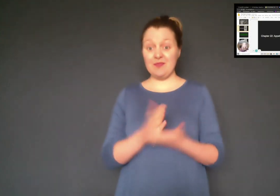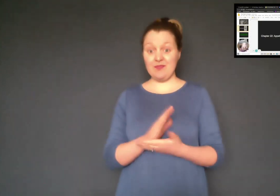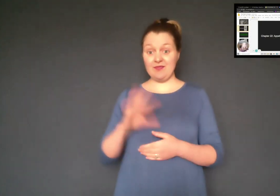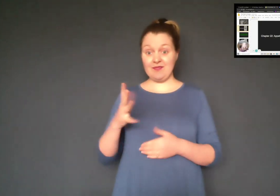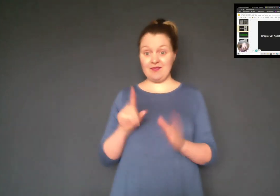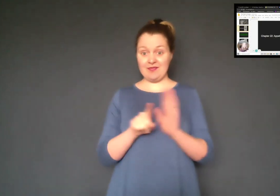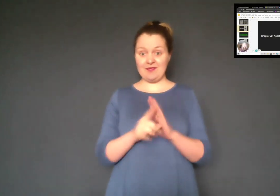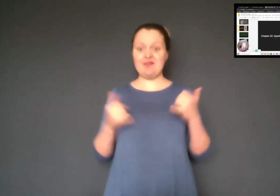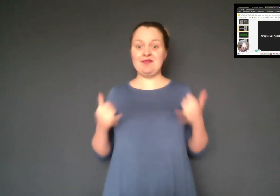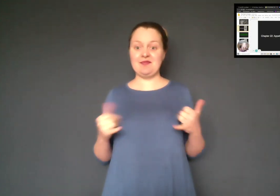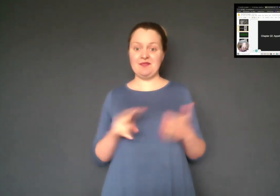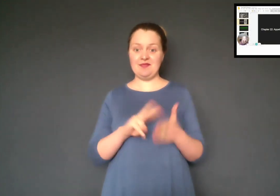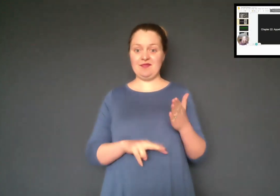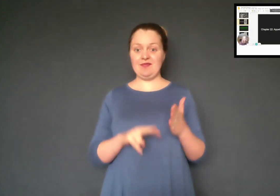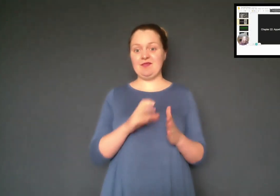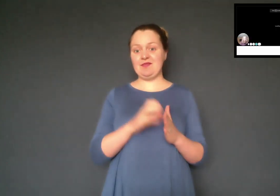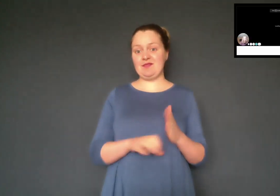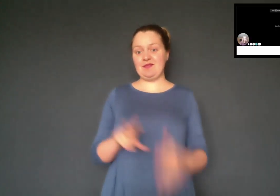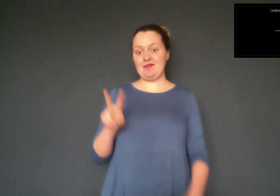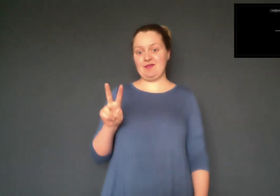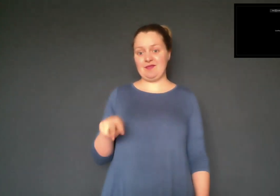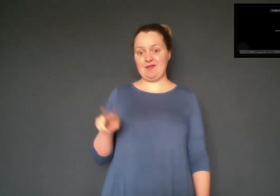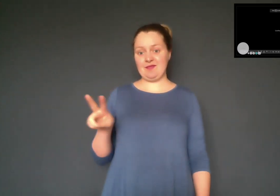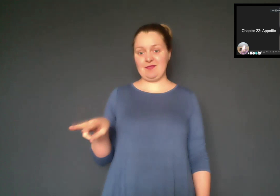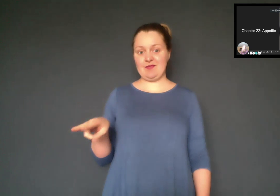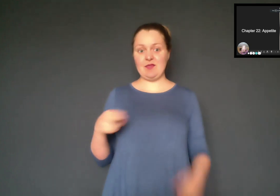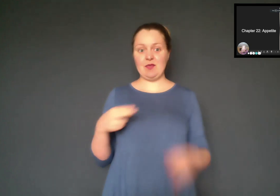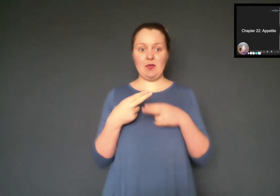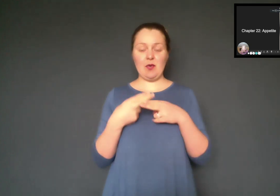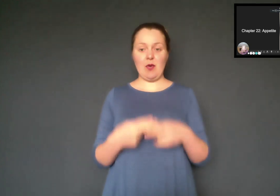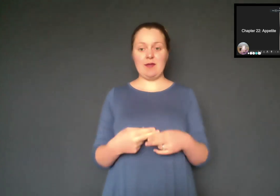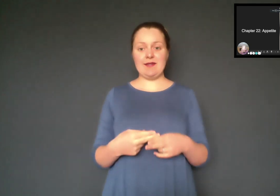alight fifth grade now we're going to read chapter 22 and it is called appetite